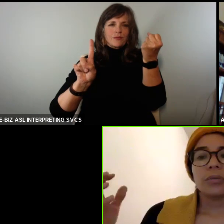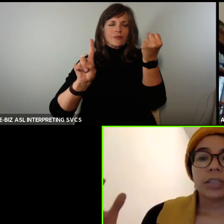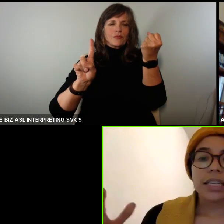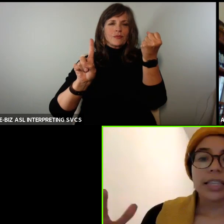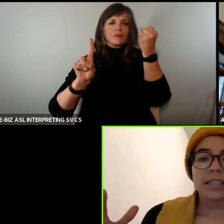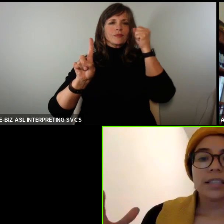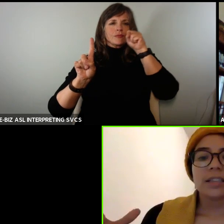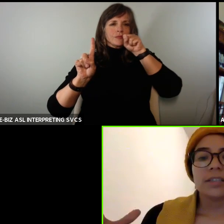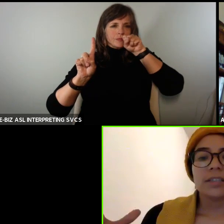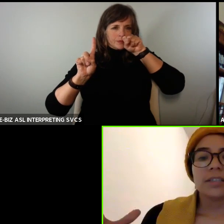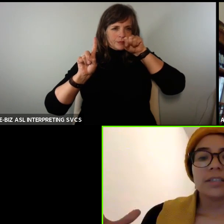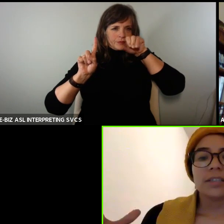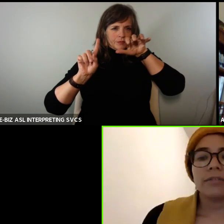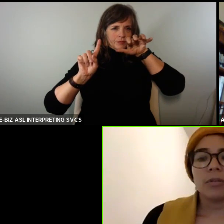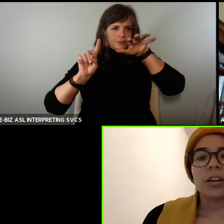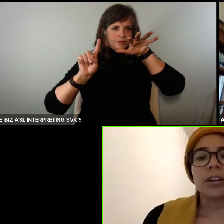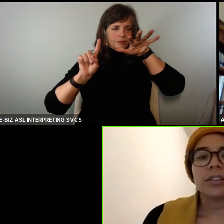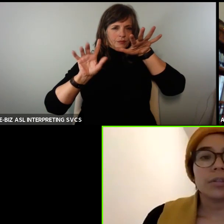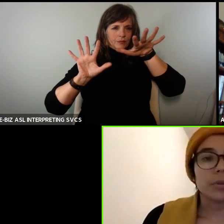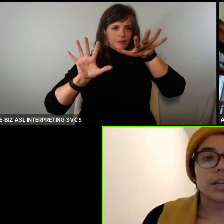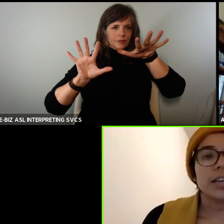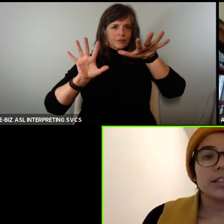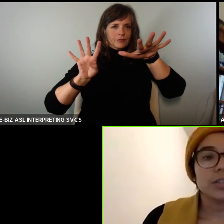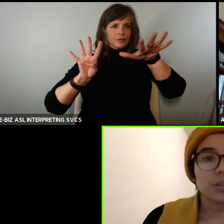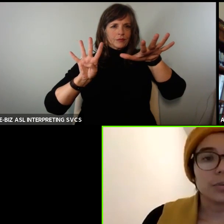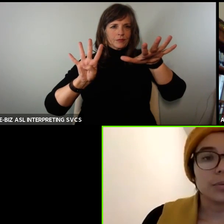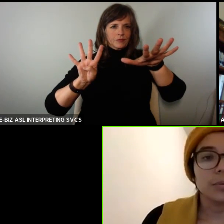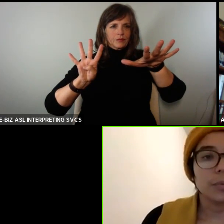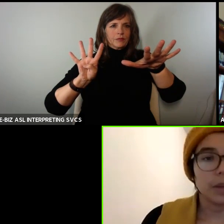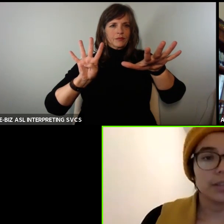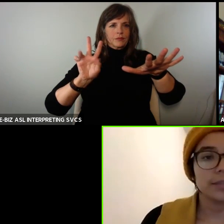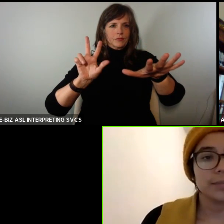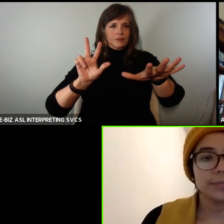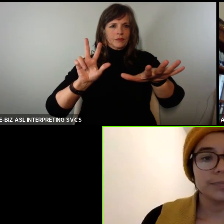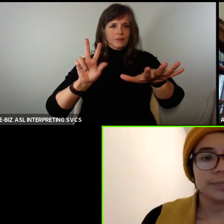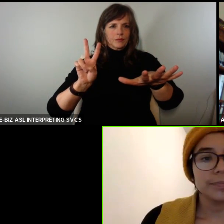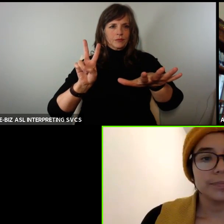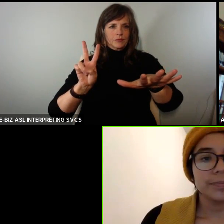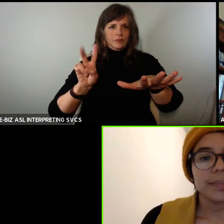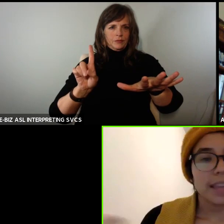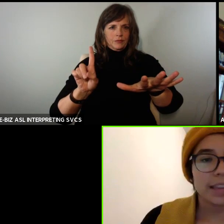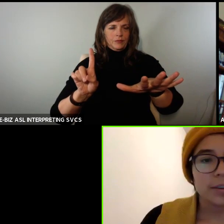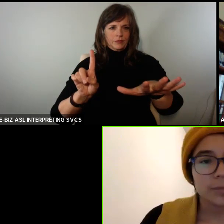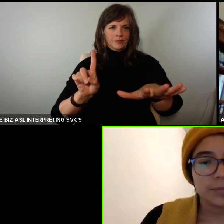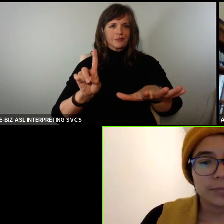Release, five, four, three, two, one. Thank you.